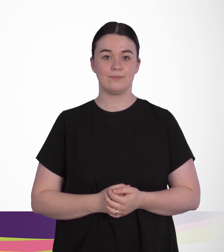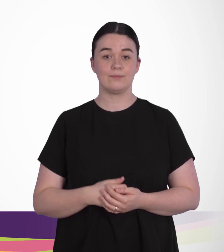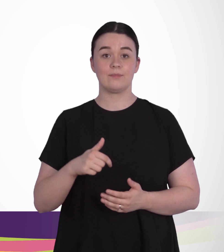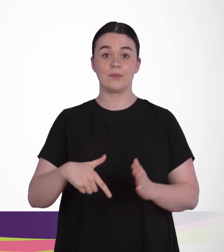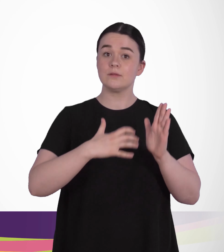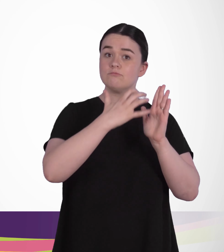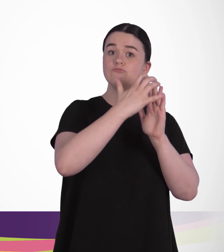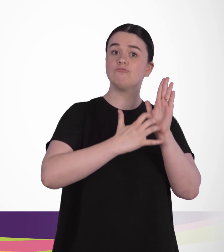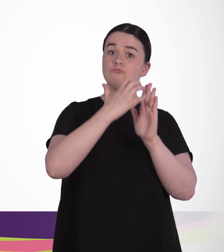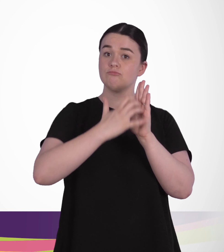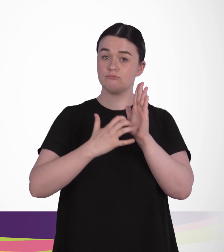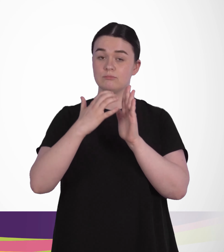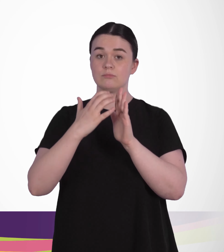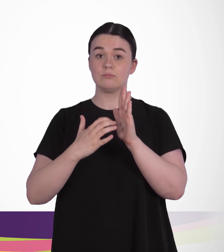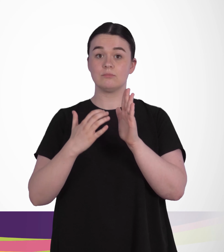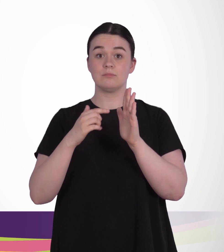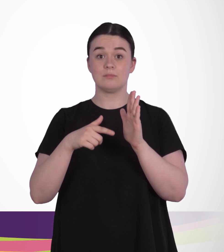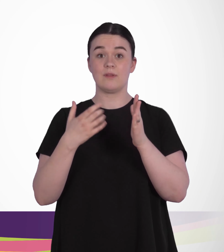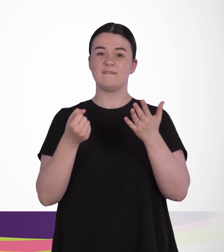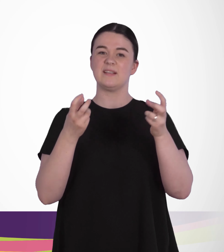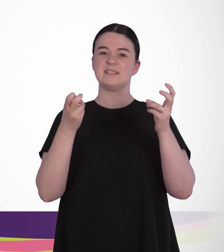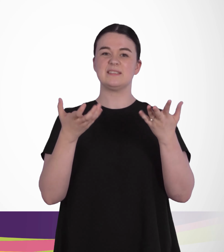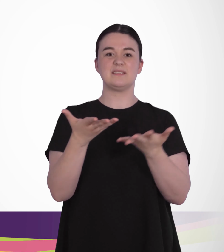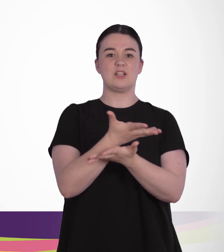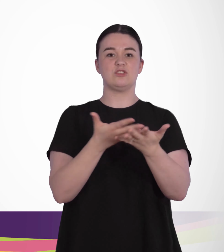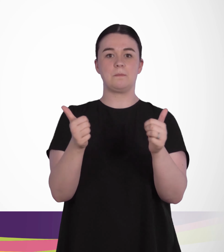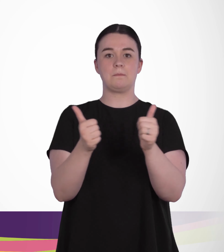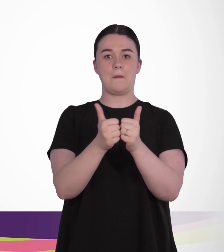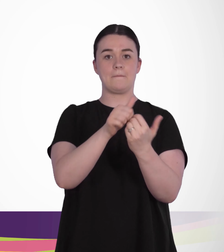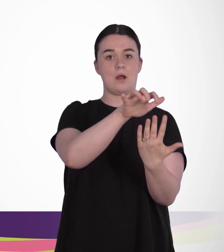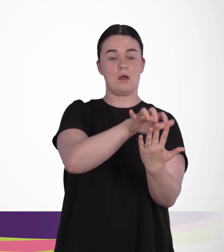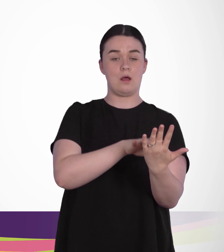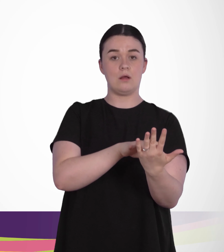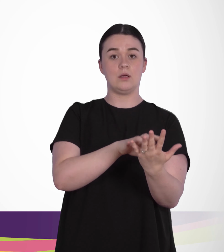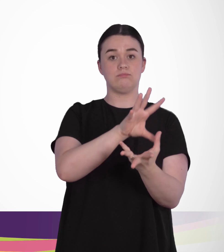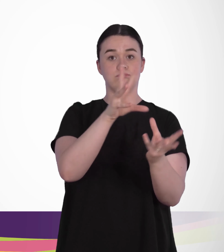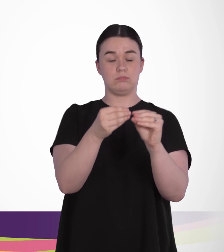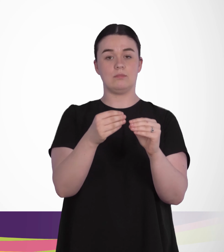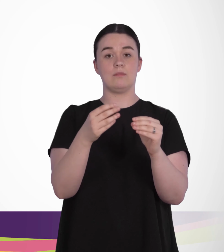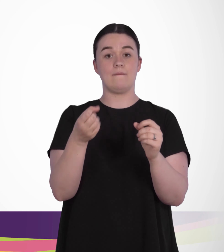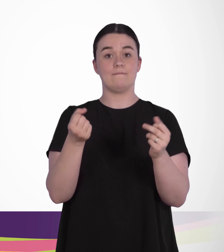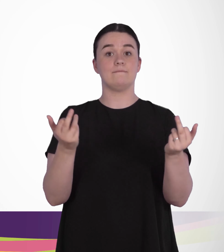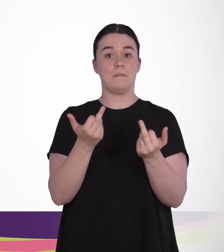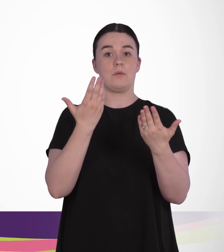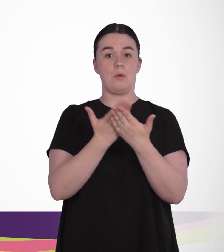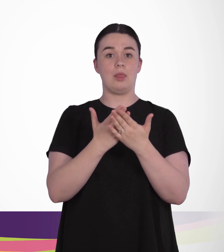Public submissions to the Early Years Discussion Paper are available to view at